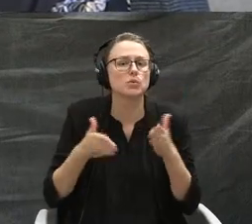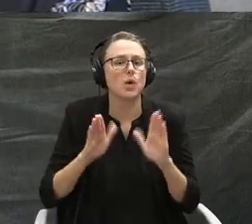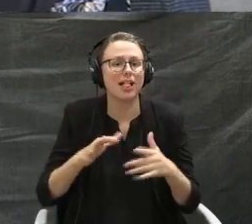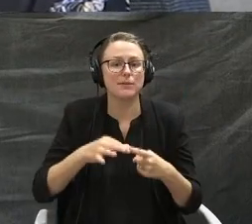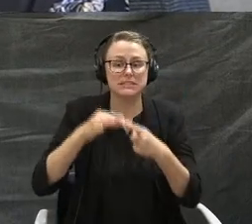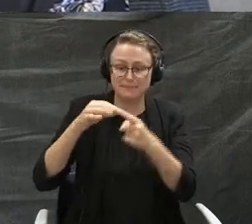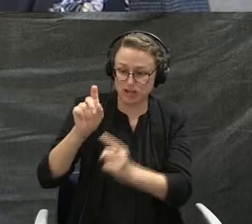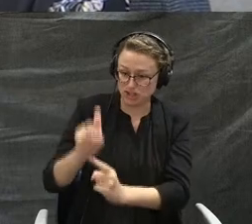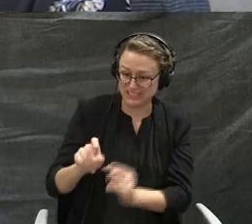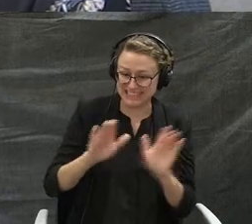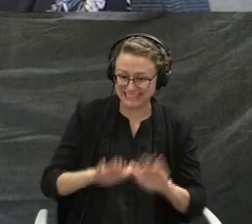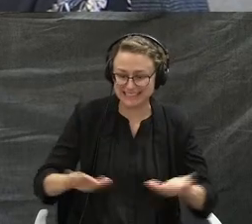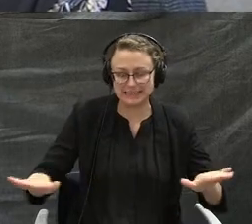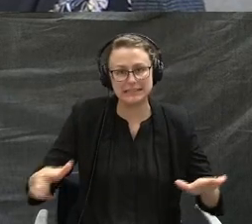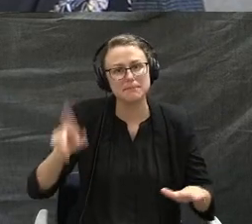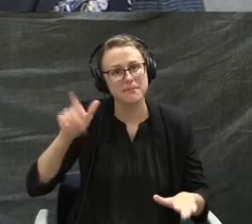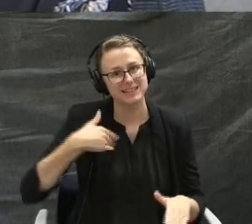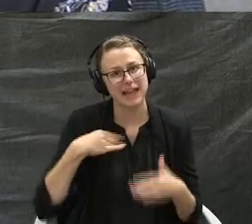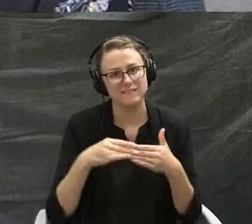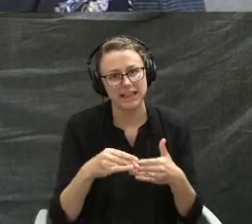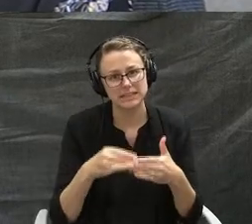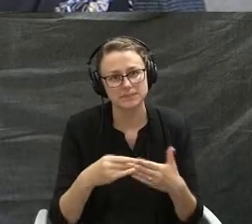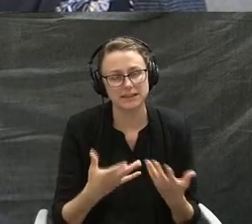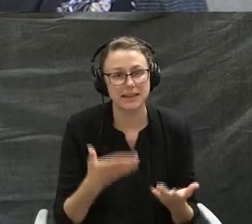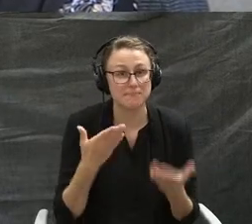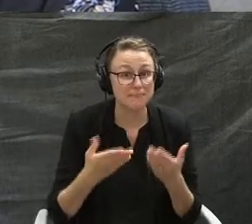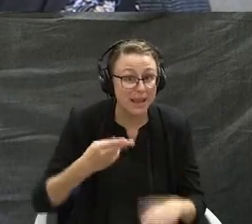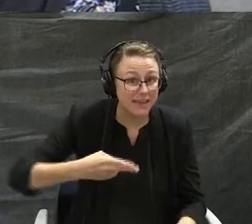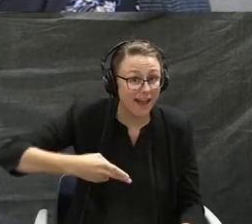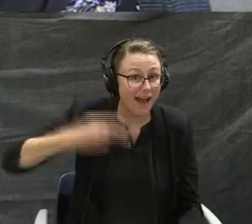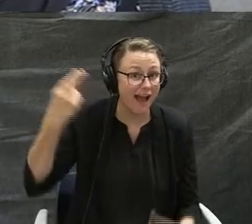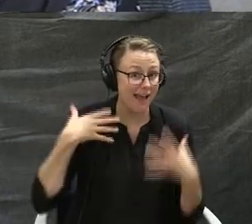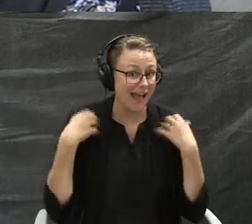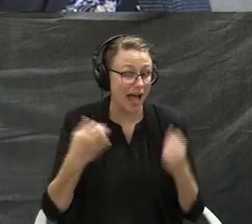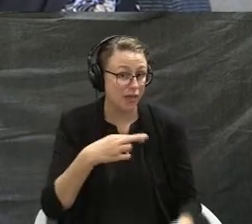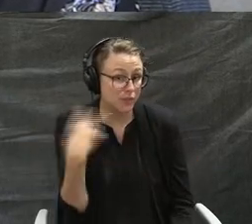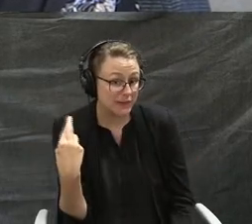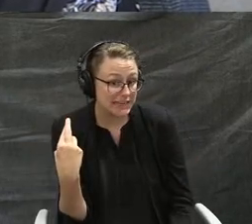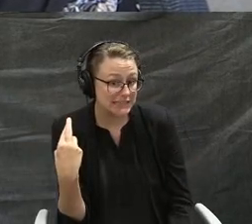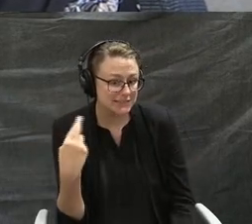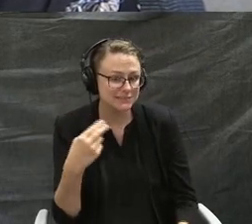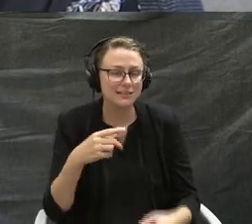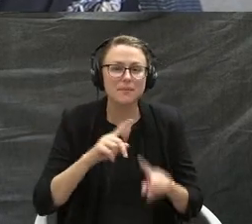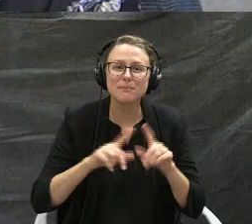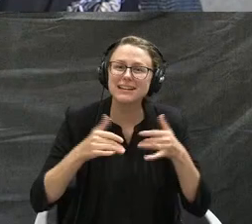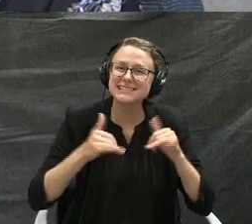with some flexibility, they might have higher health risks, but also are the population who need the most academic help.